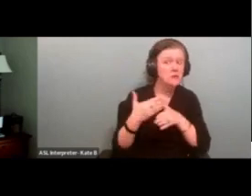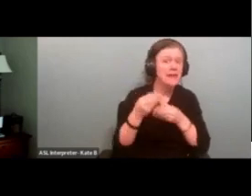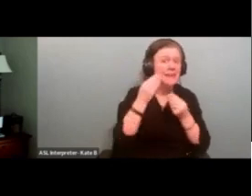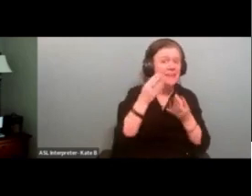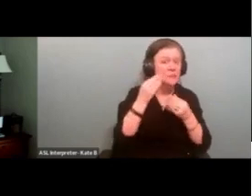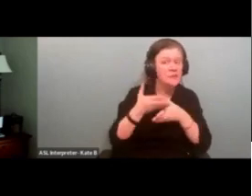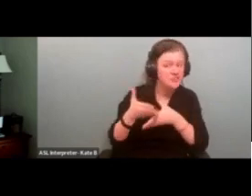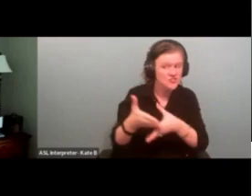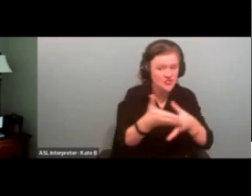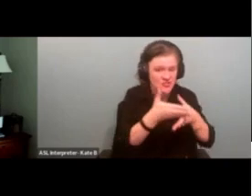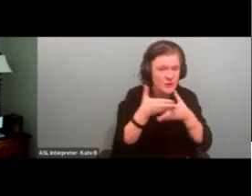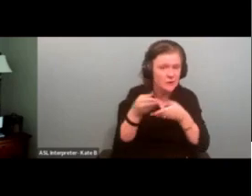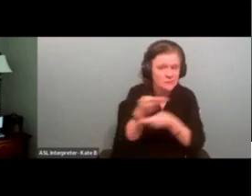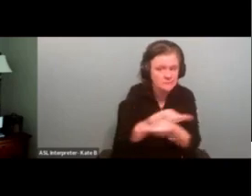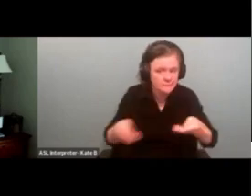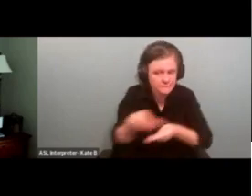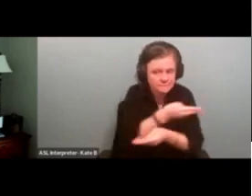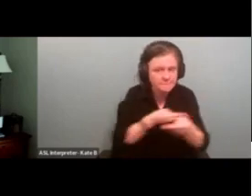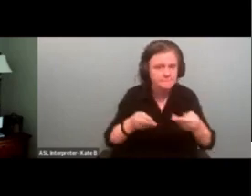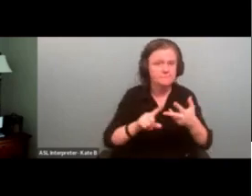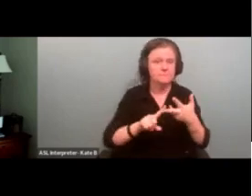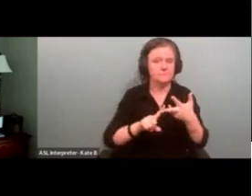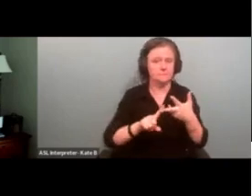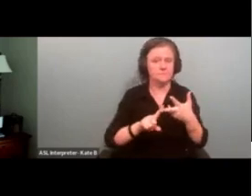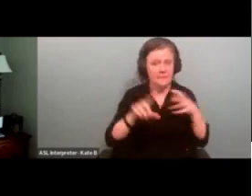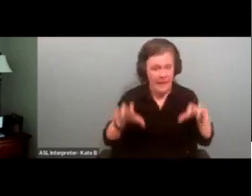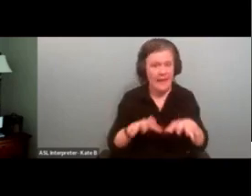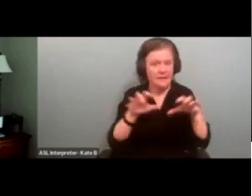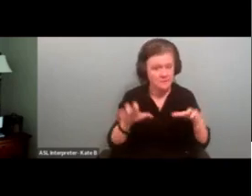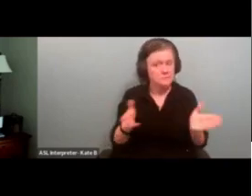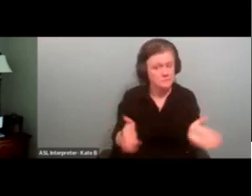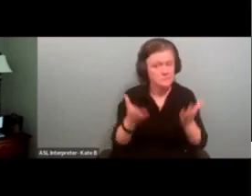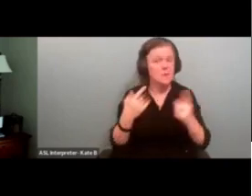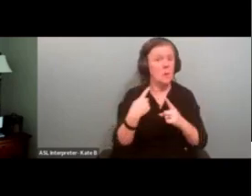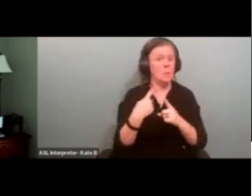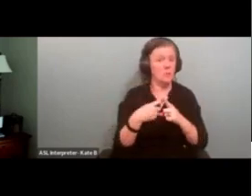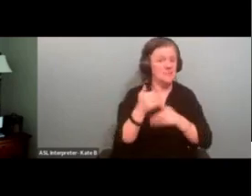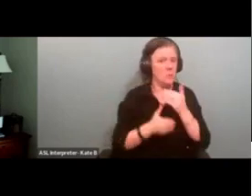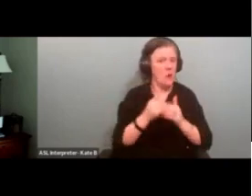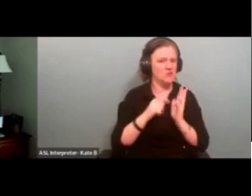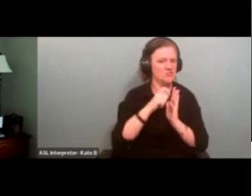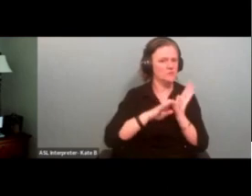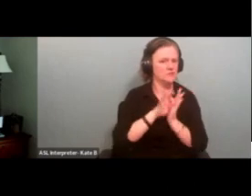that we've learned. We're facilitating action, and we're tracking progress, hugely